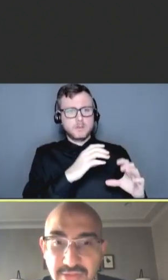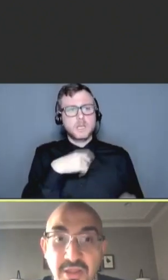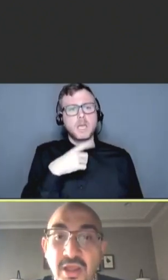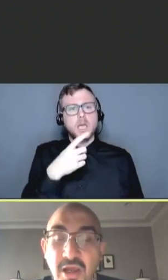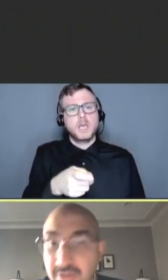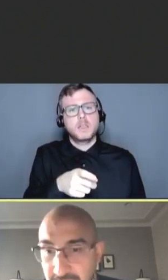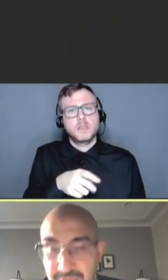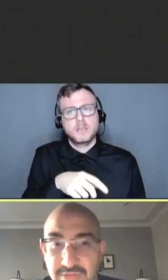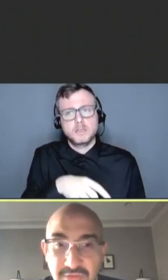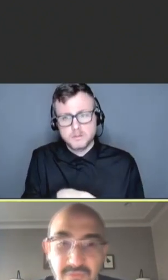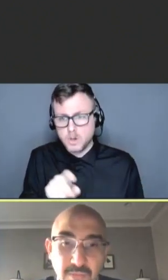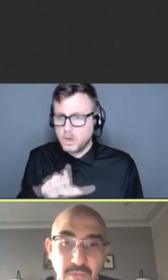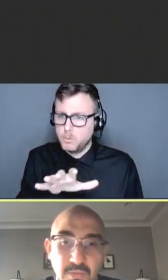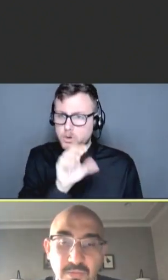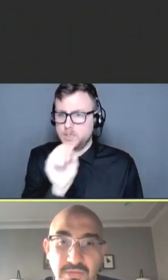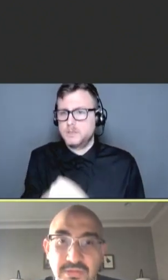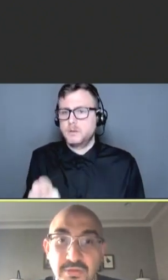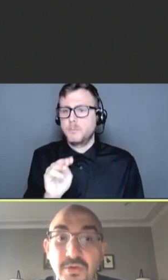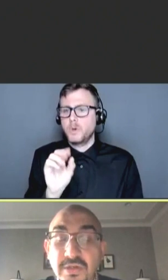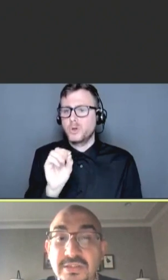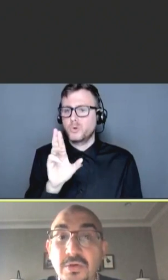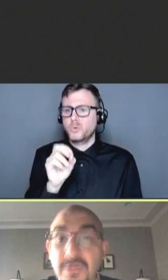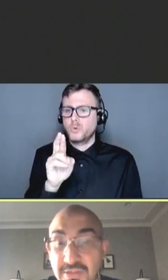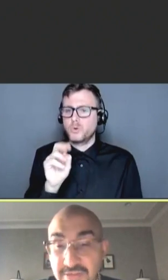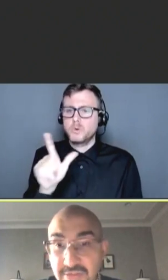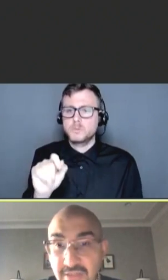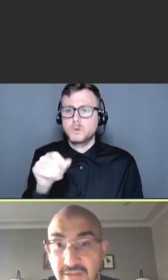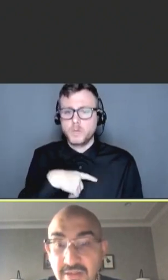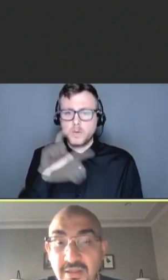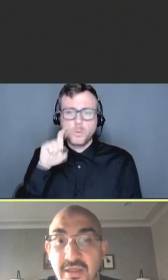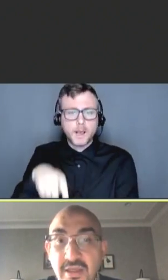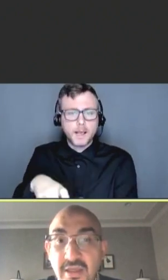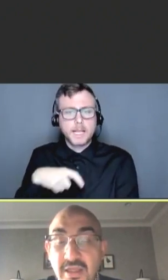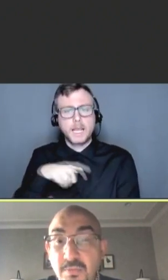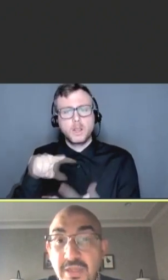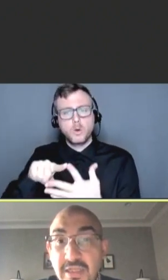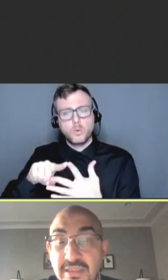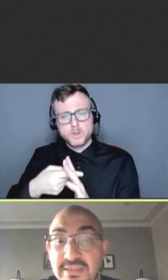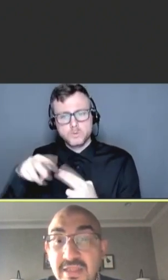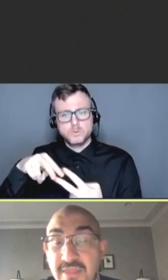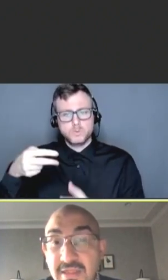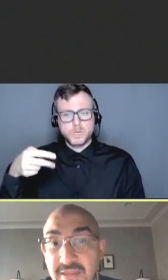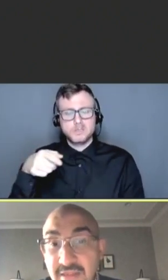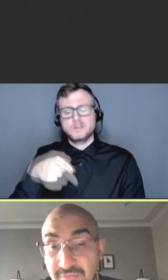Hundred percent of the monoclonals recognized the original strain. And we -- at least at that level,